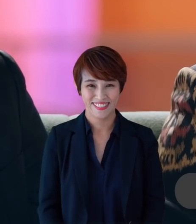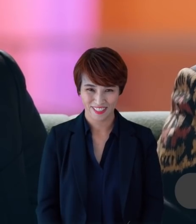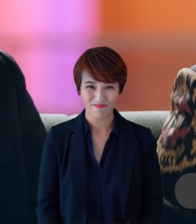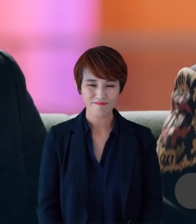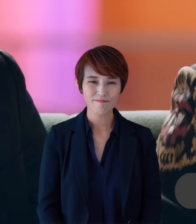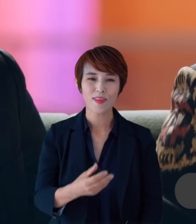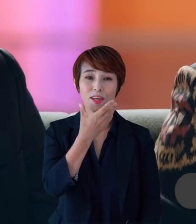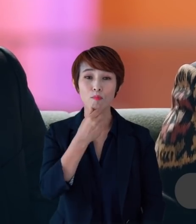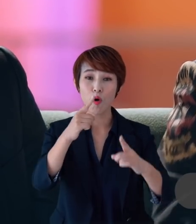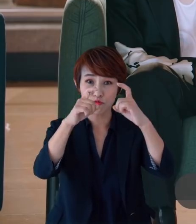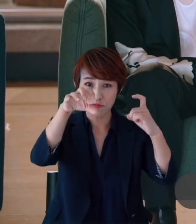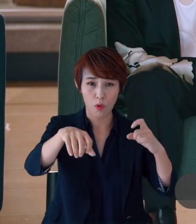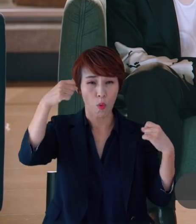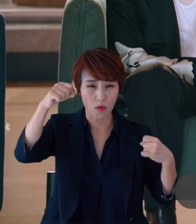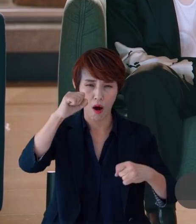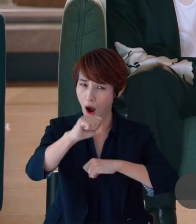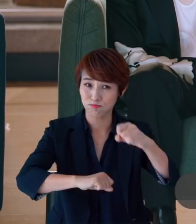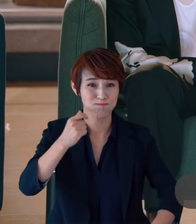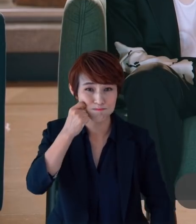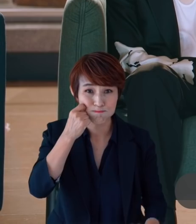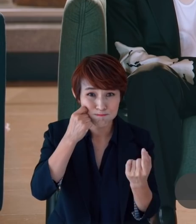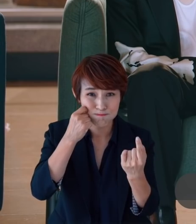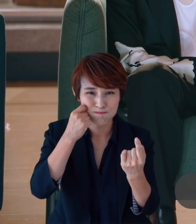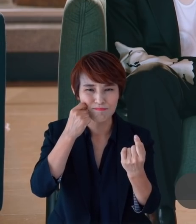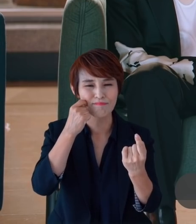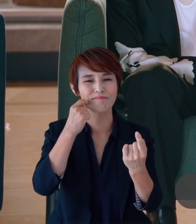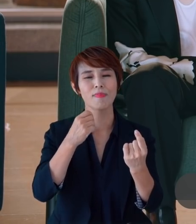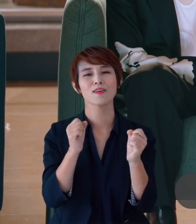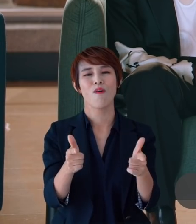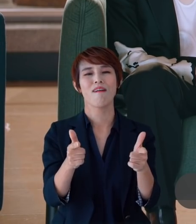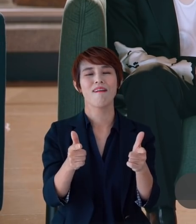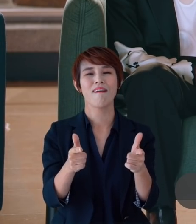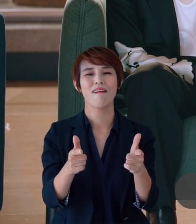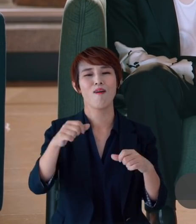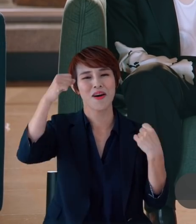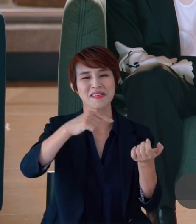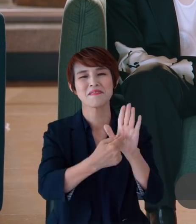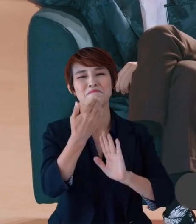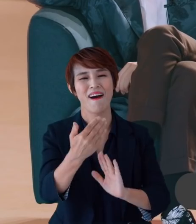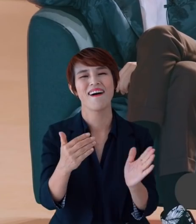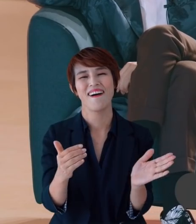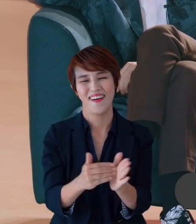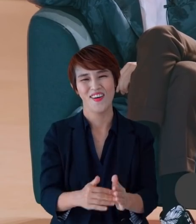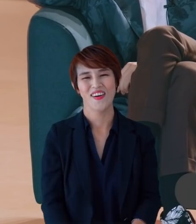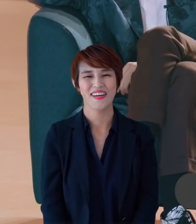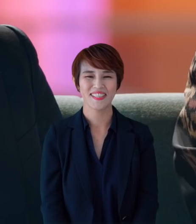Jung Kook: Not everyone can perform there, so it was particularly memorable for me. j-hope: It goes down as a legendary performance for us.